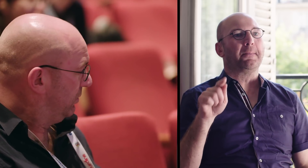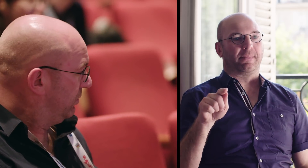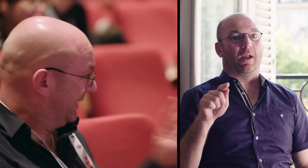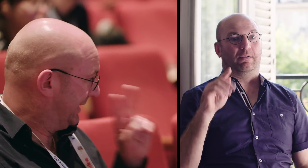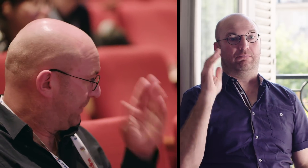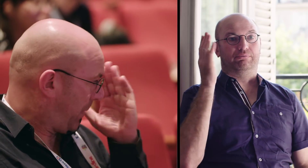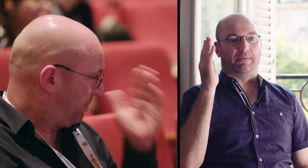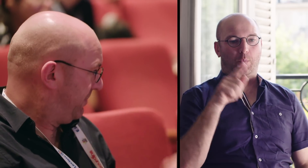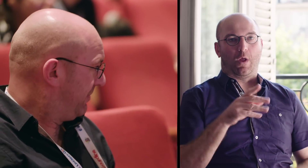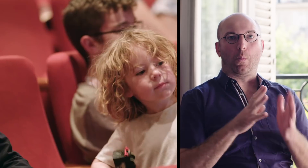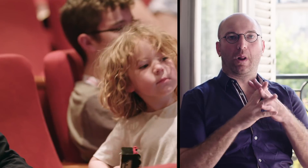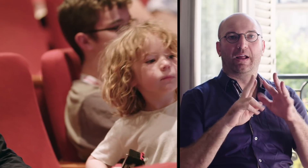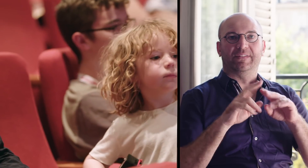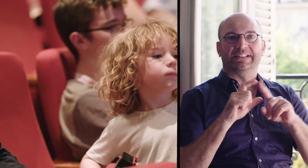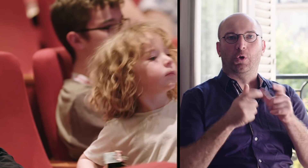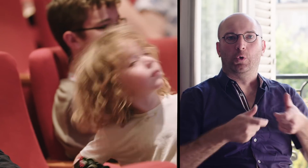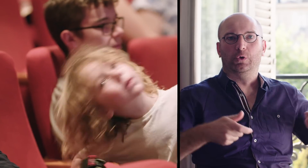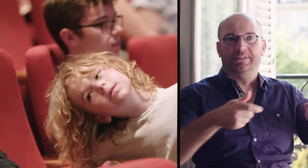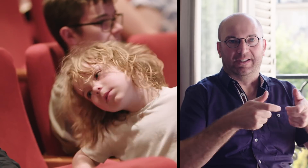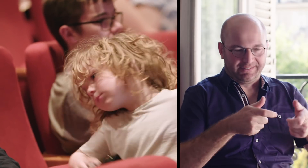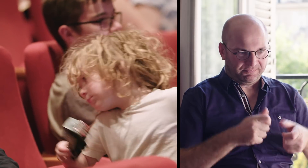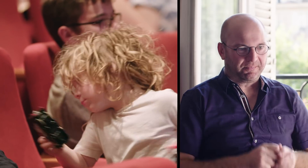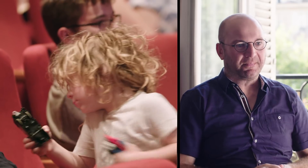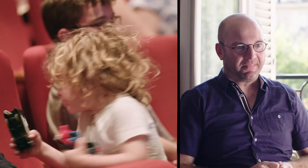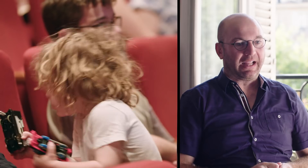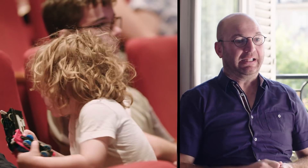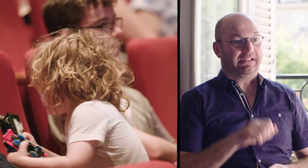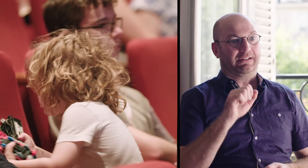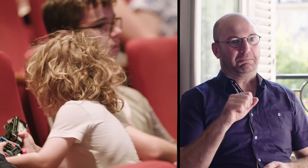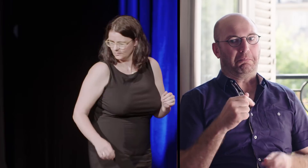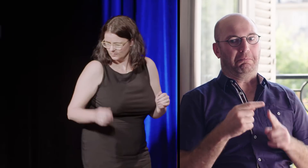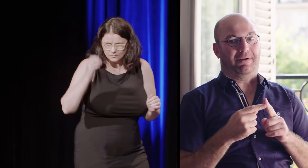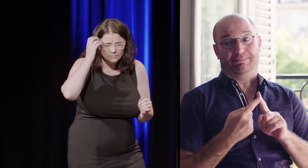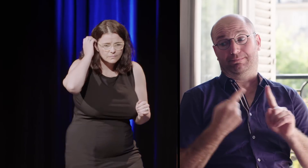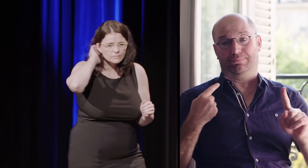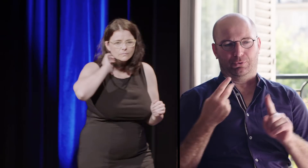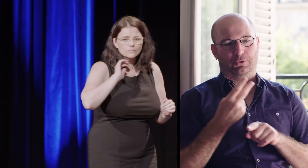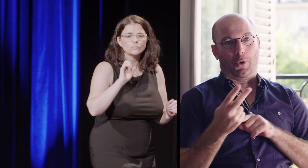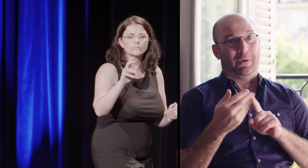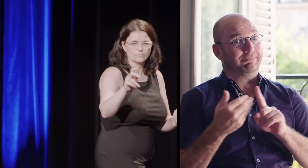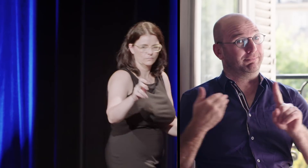OK, so my wife, Bridget, is going to present at the WFD Congress.